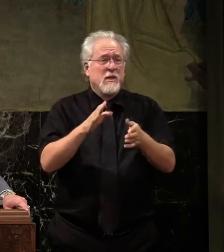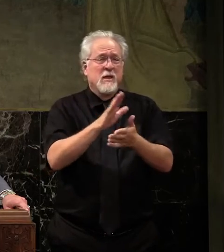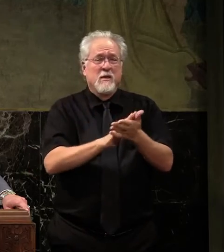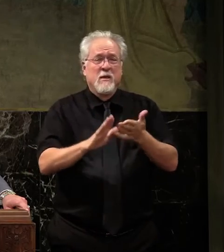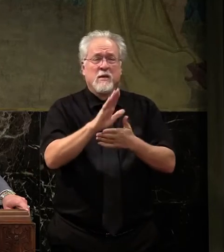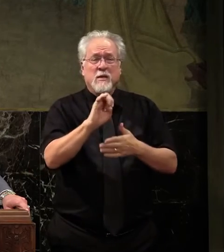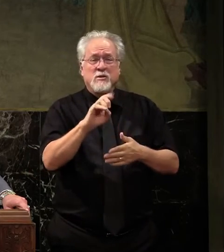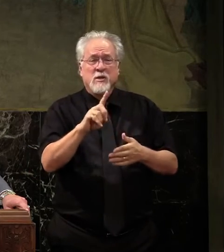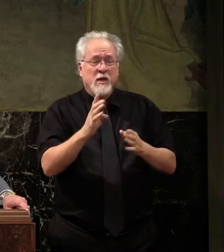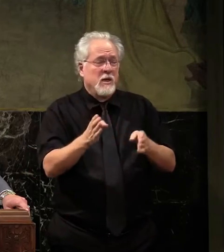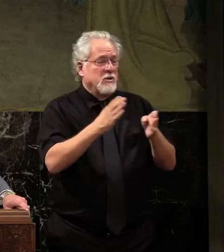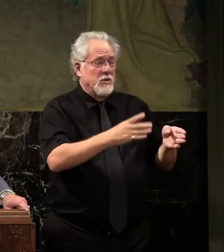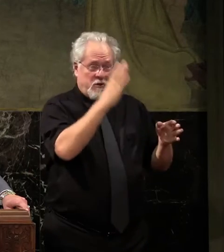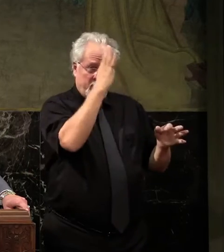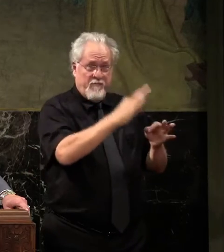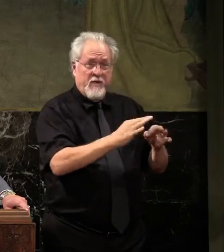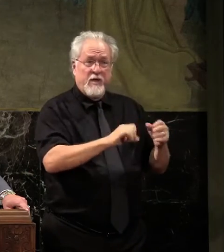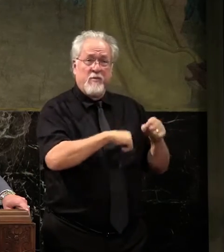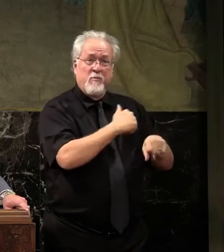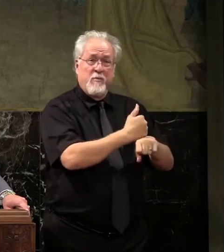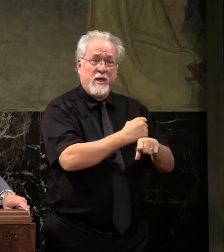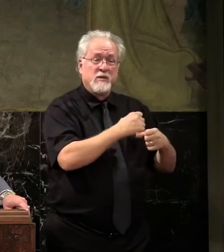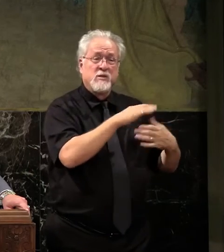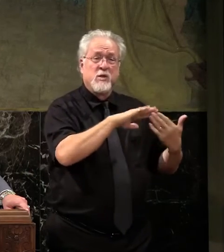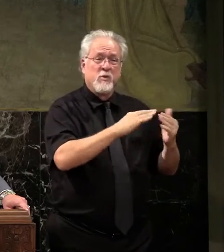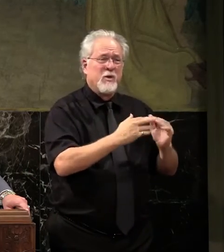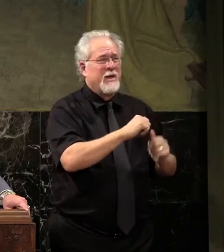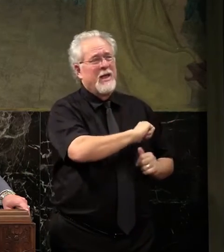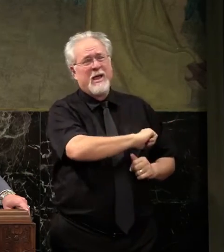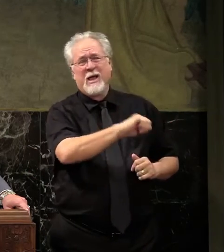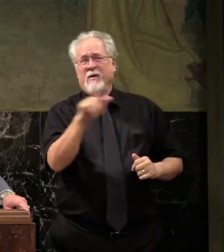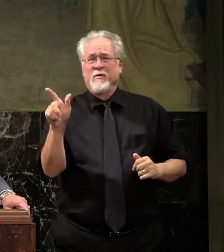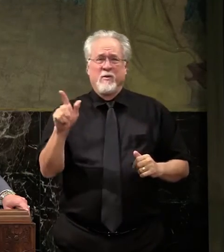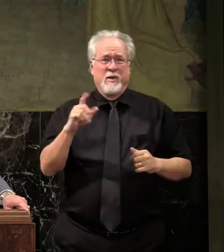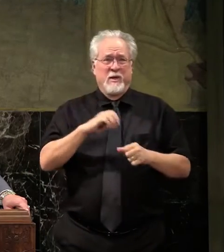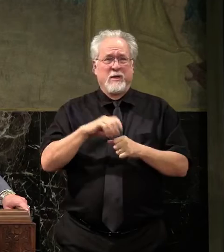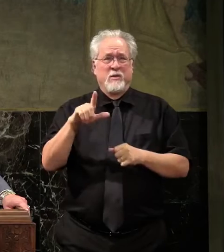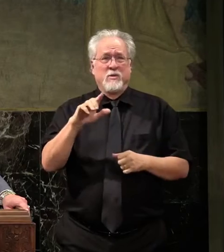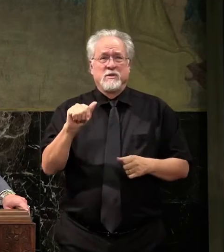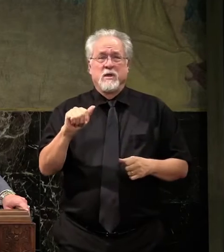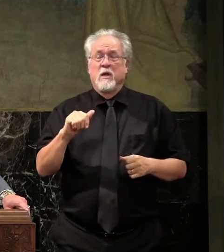the faith-based community, everyone across this state so that I can listen